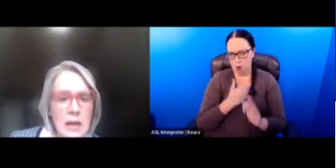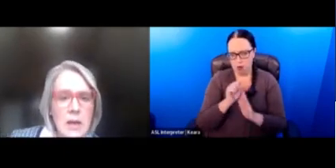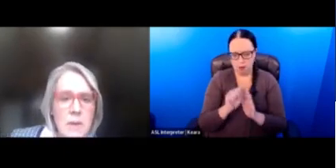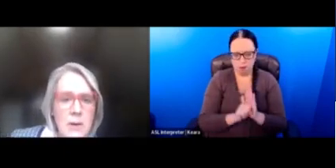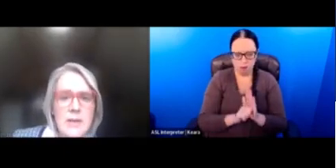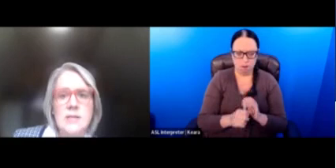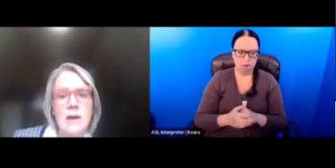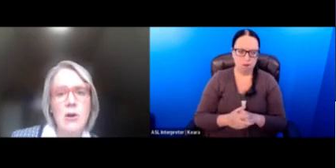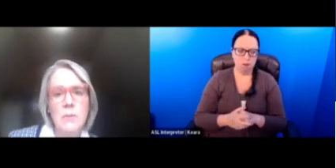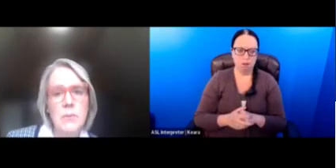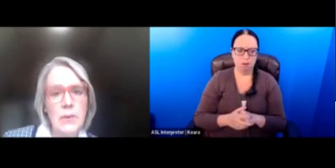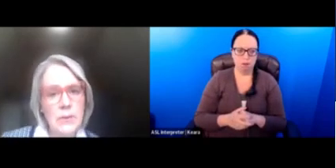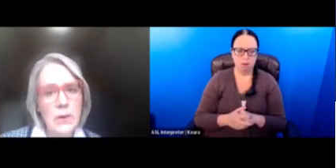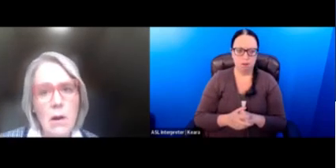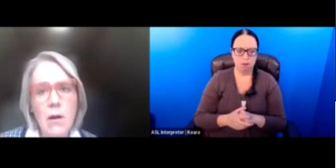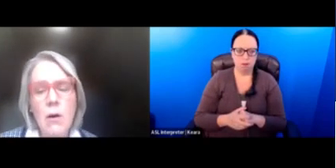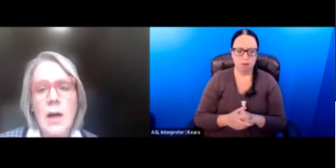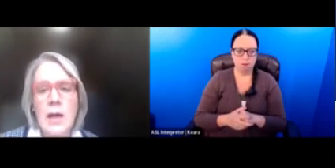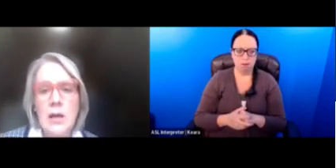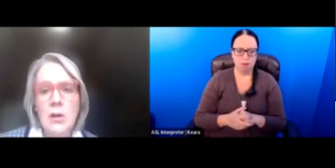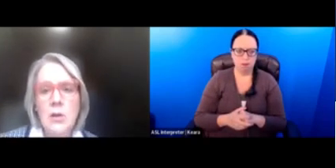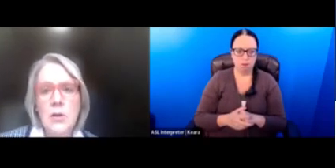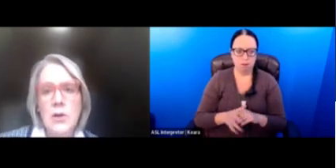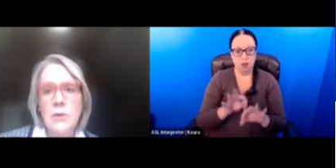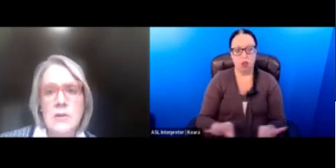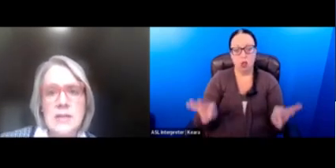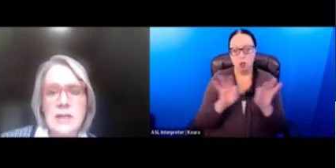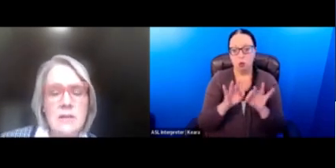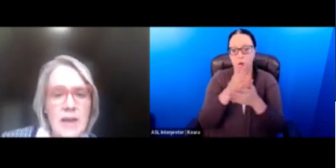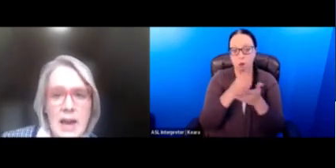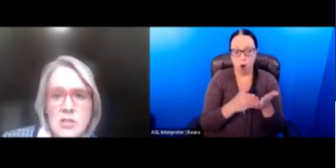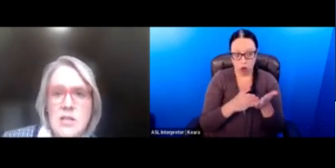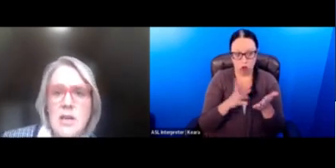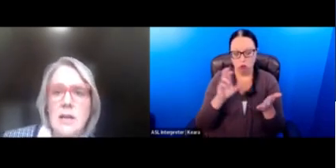identification, and the person's vision risk planning, you know,